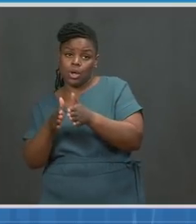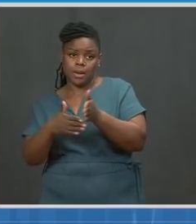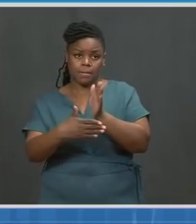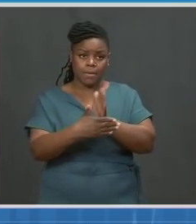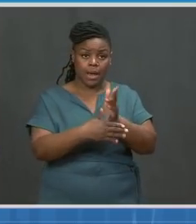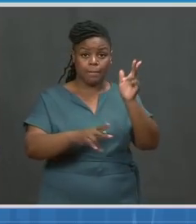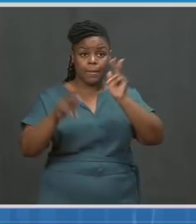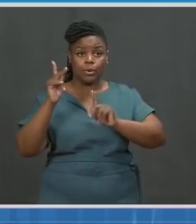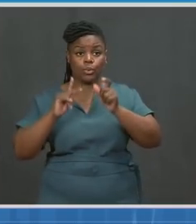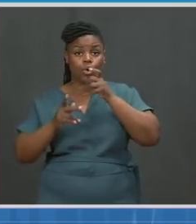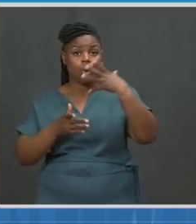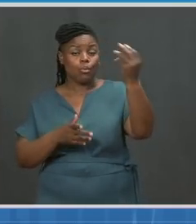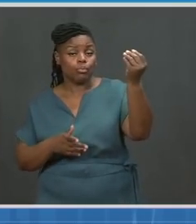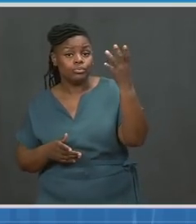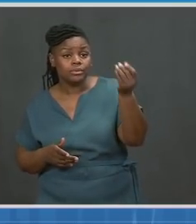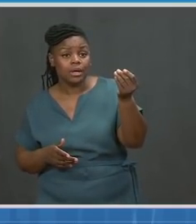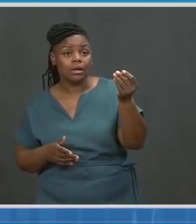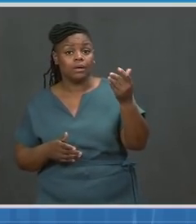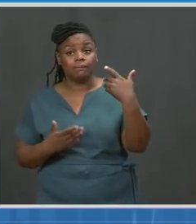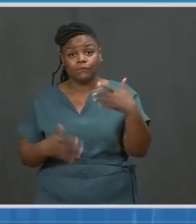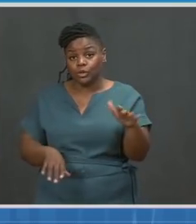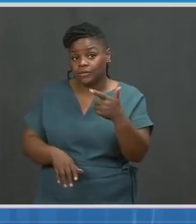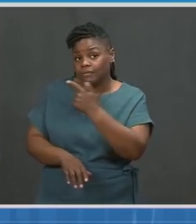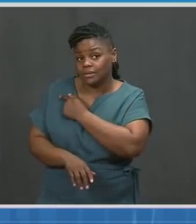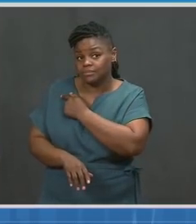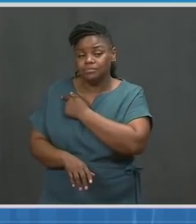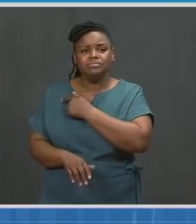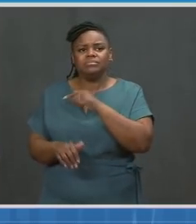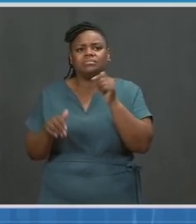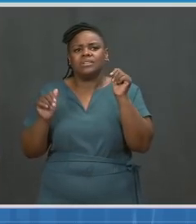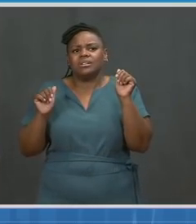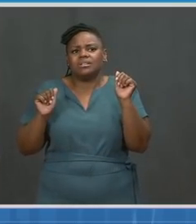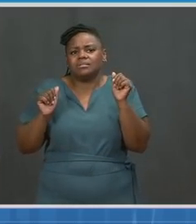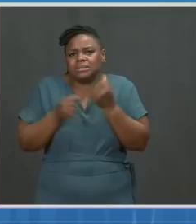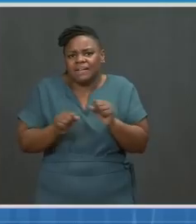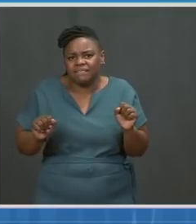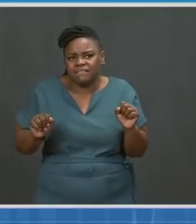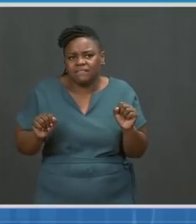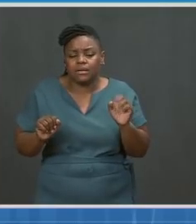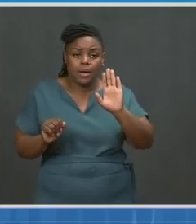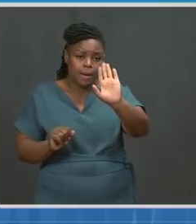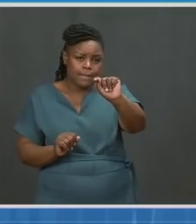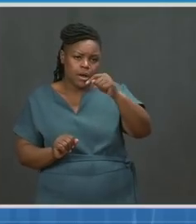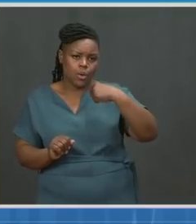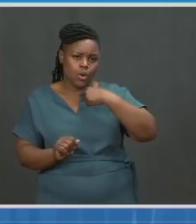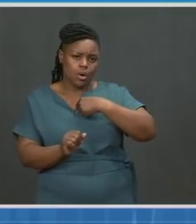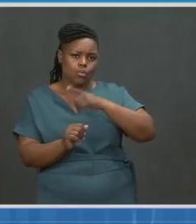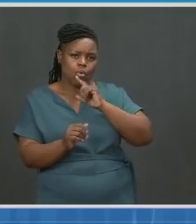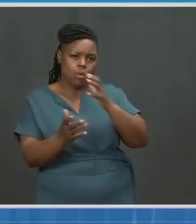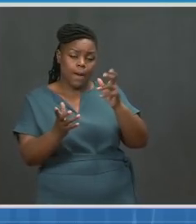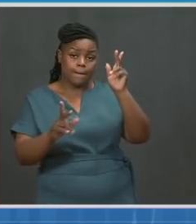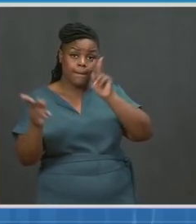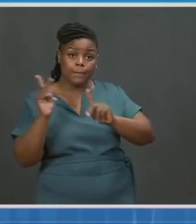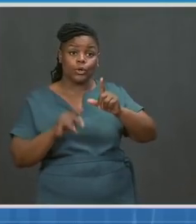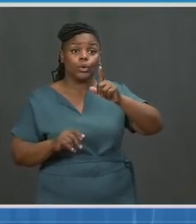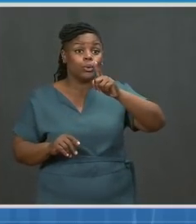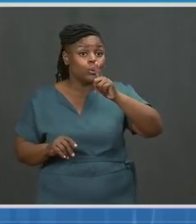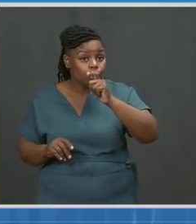and vaccinated can safely be done without a mask. But we really do want people who are unvaccinated